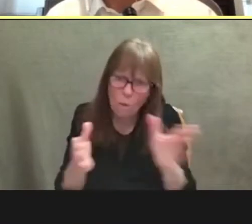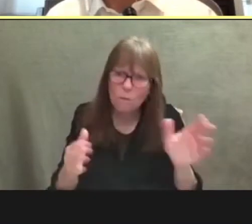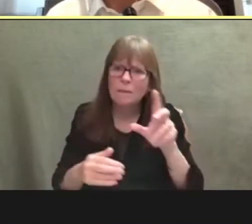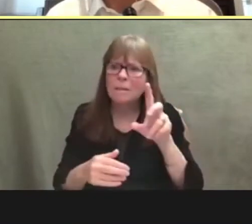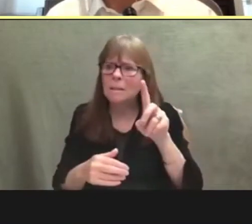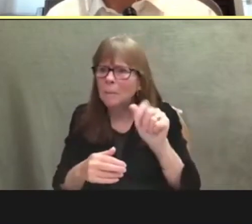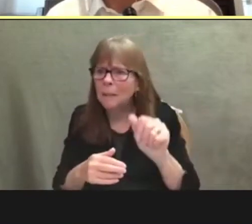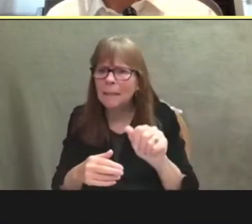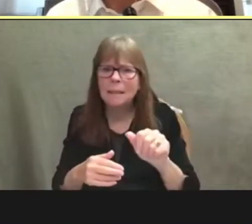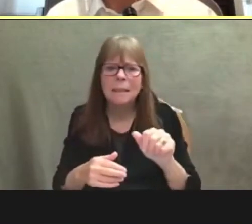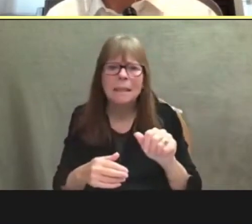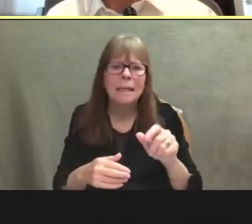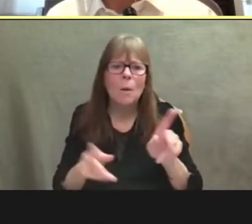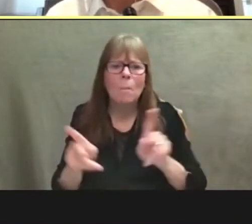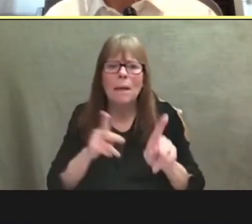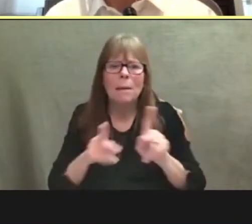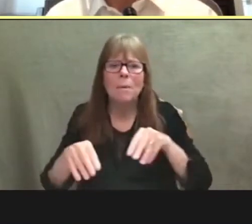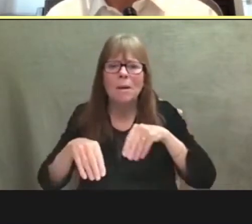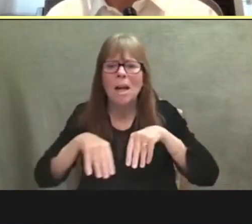ableism and stigma”.